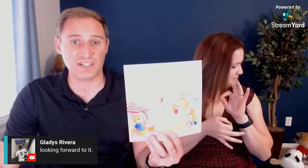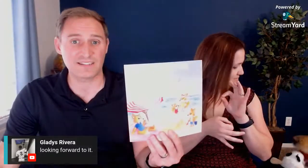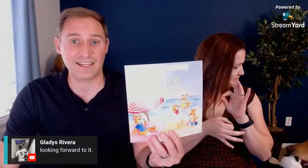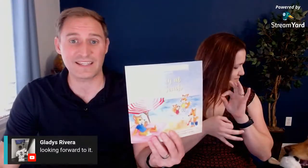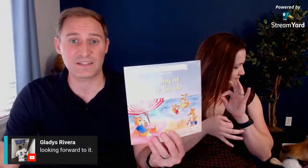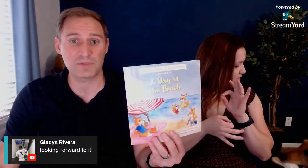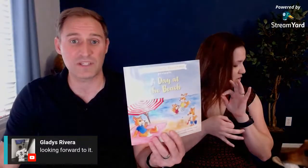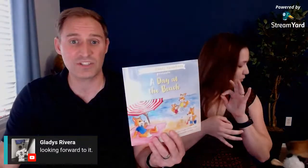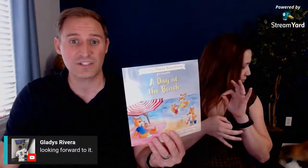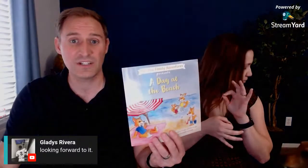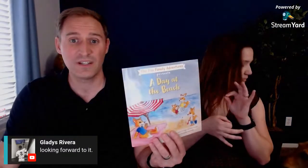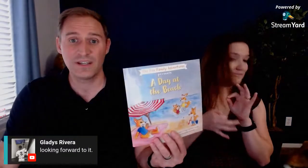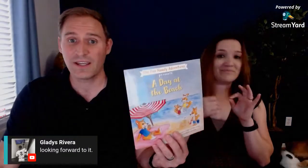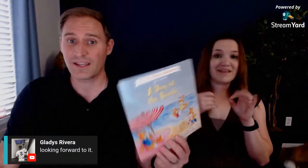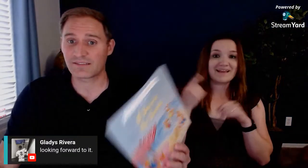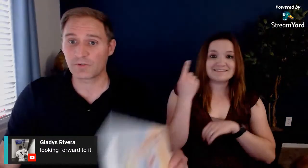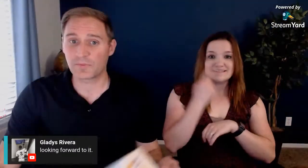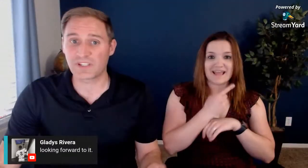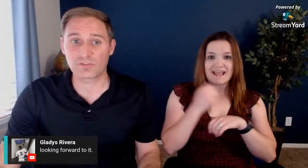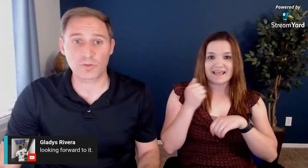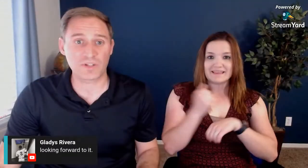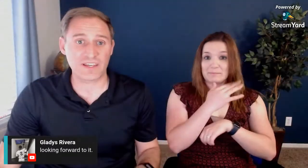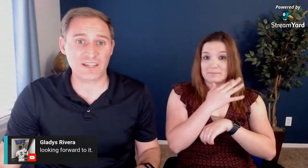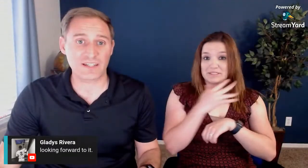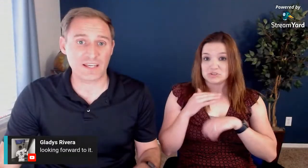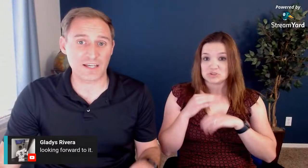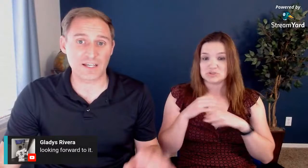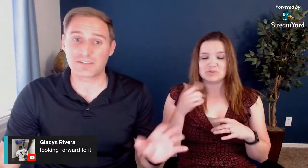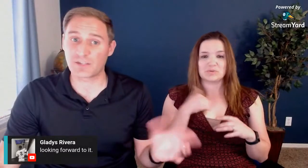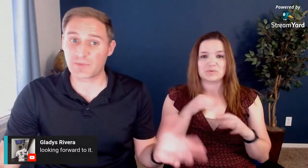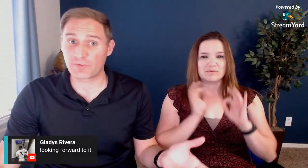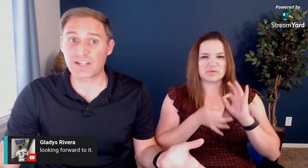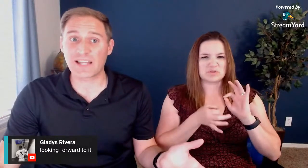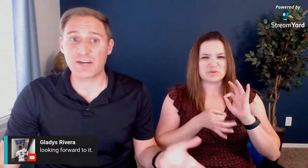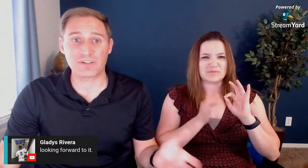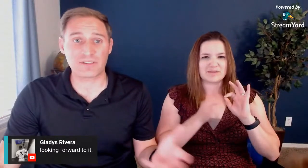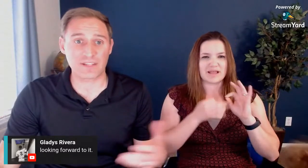a day at the beach and so we'll be interpreting that uh it'll be a read aloud and then I'll